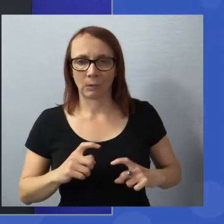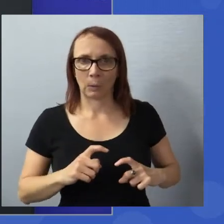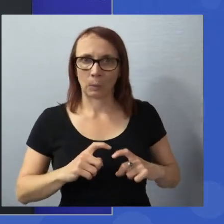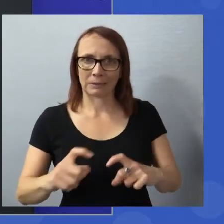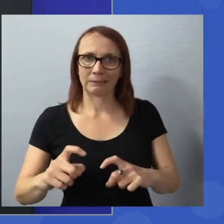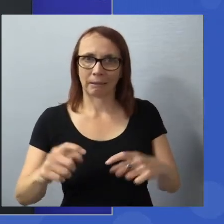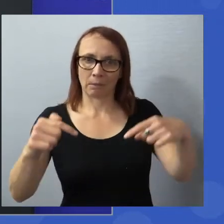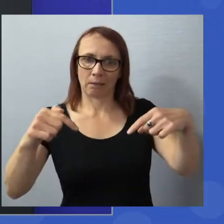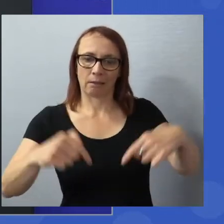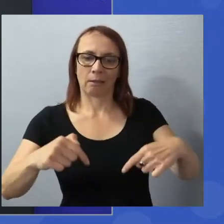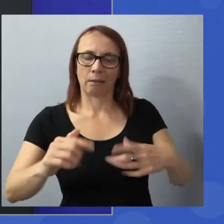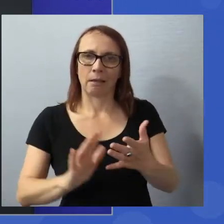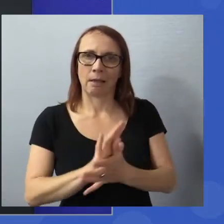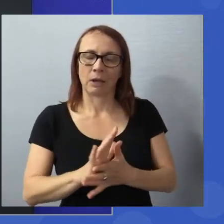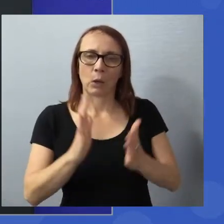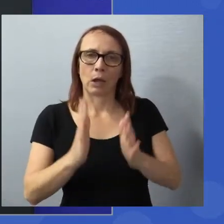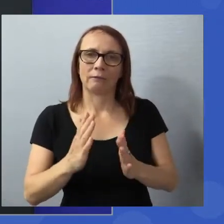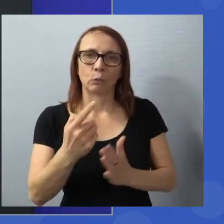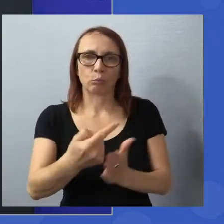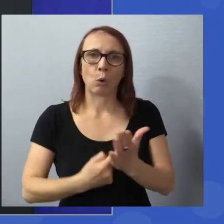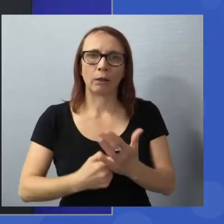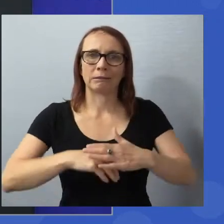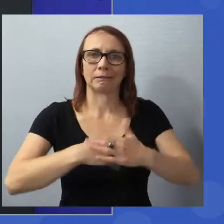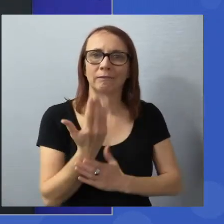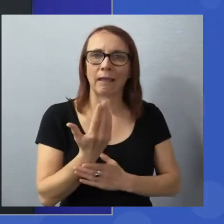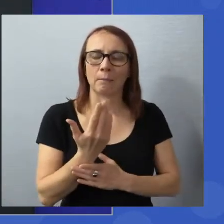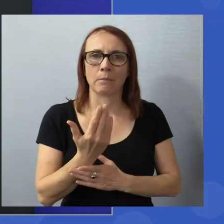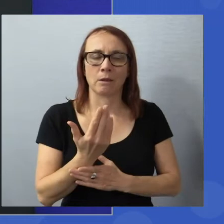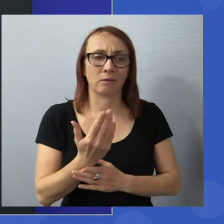the development of policy and instead acquire action in a whole host of policy